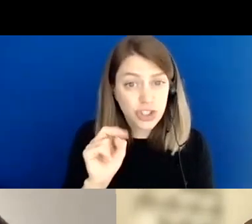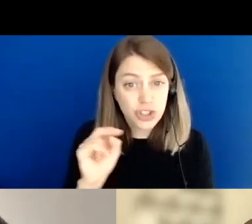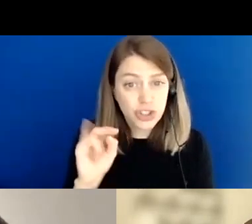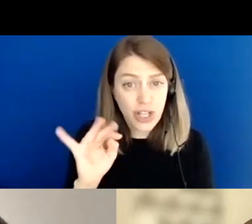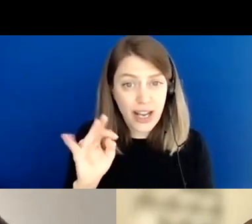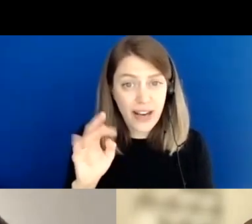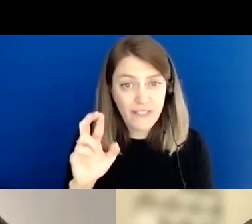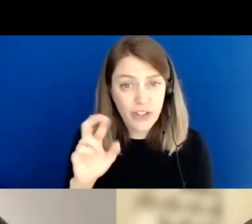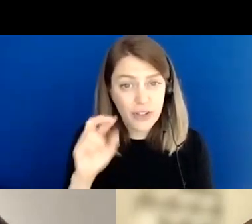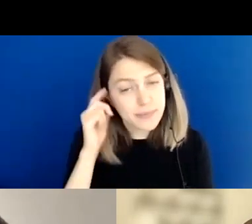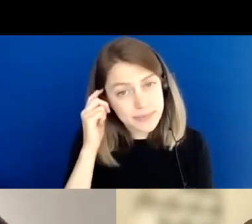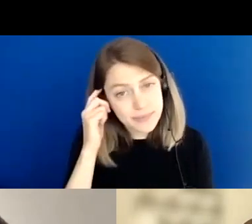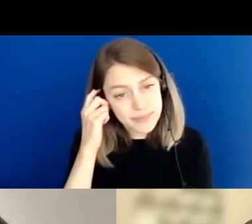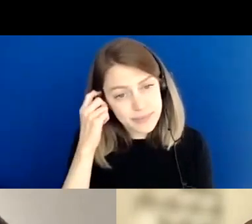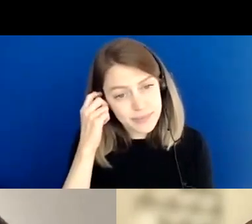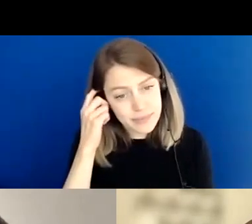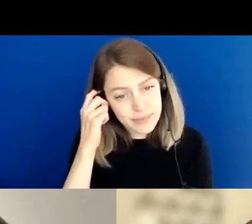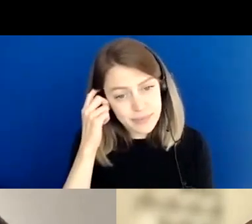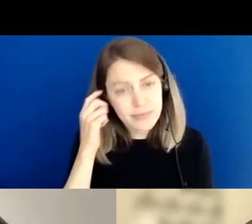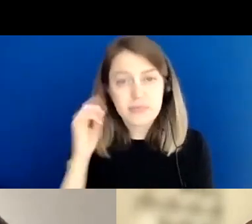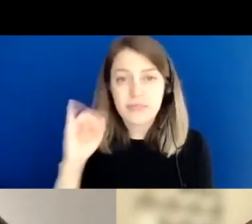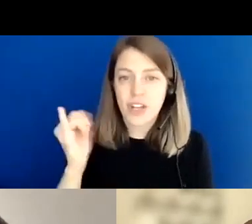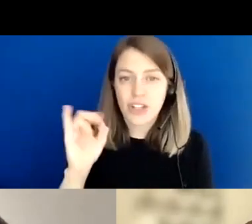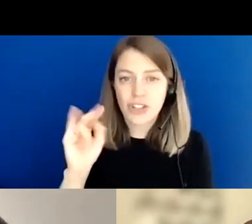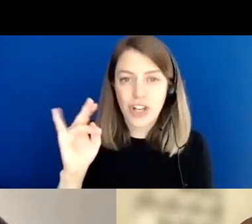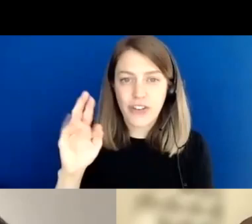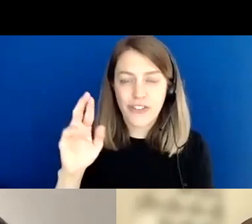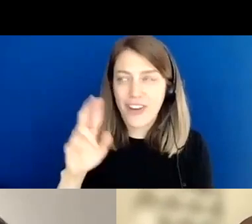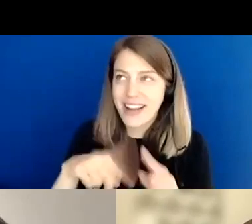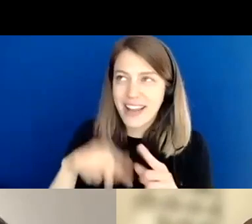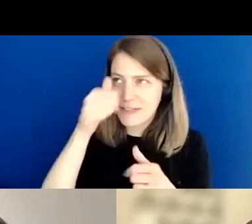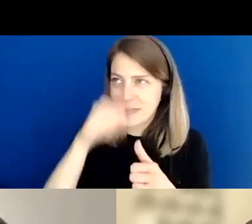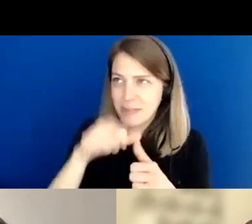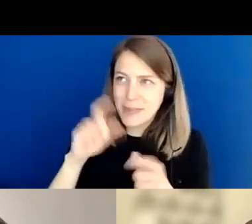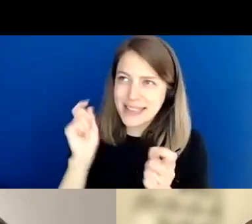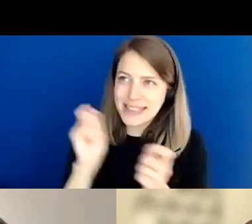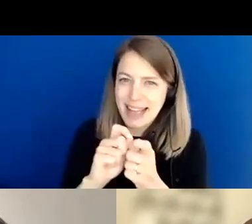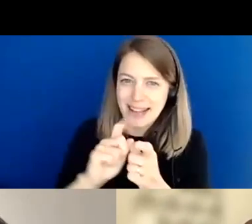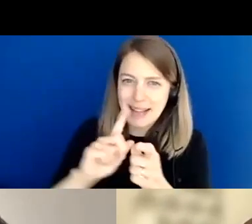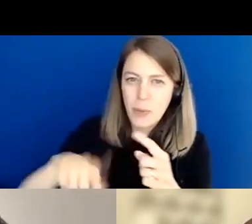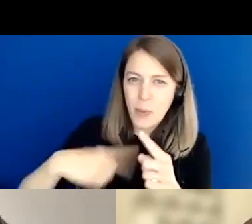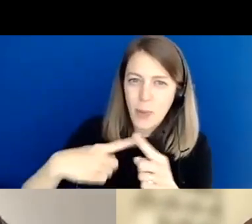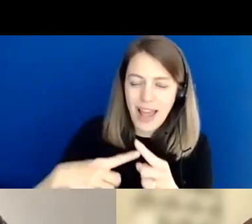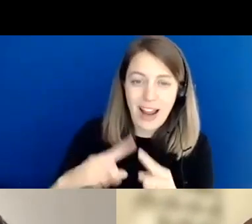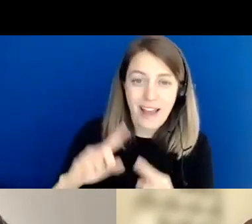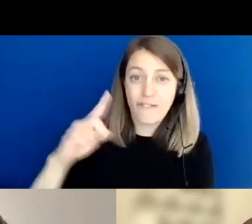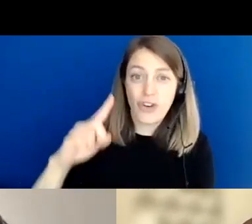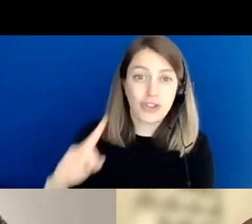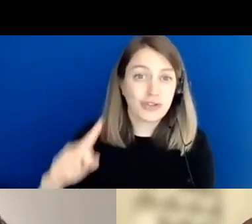Yeah, I can't even remember exactly when I first learned about the JRC.